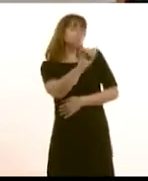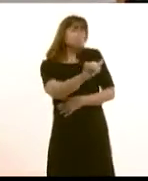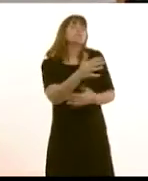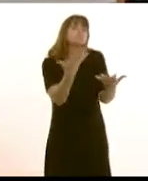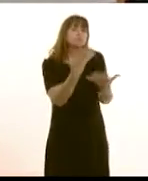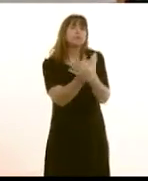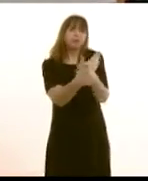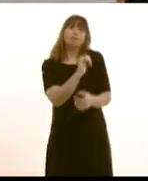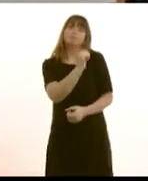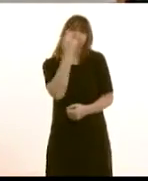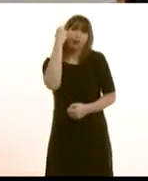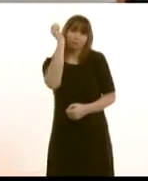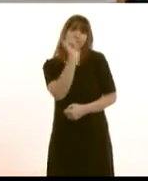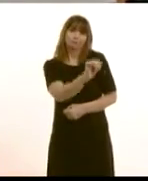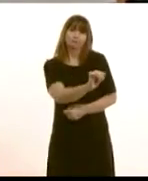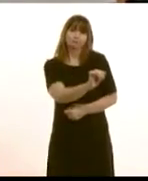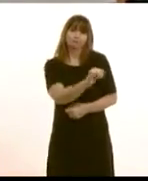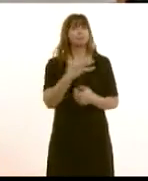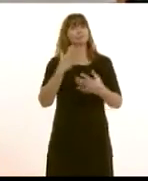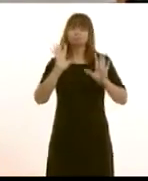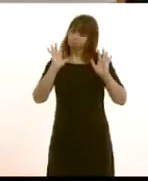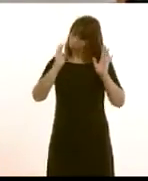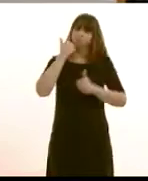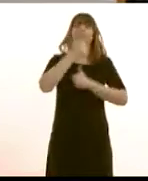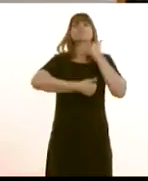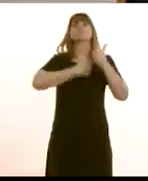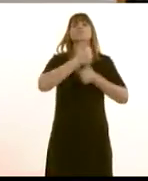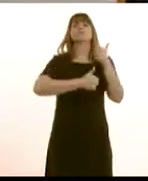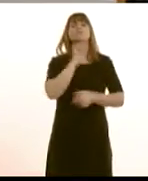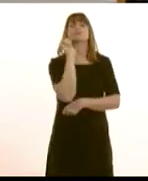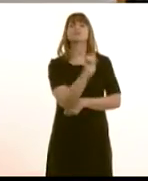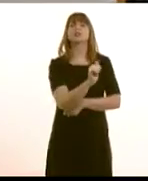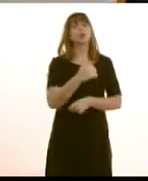the results and itís something, of course, which Iíve been fairly open about in terms